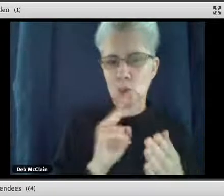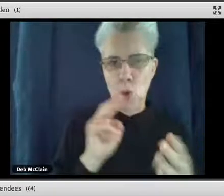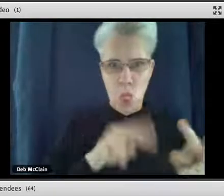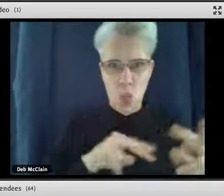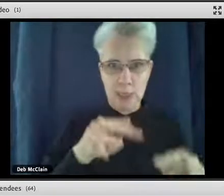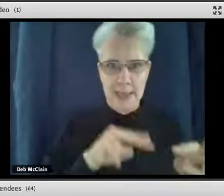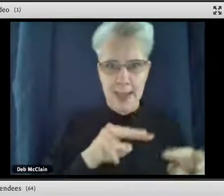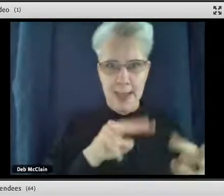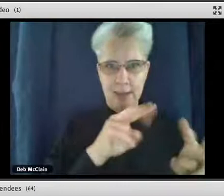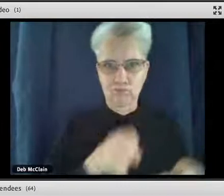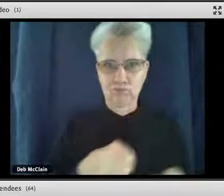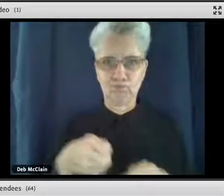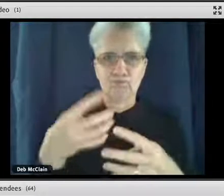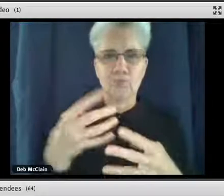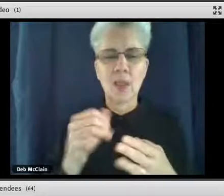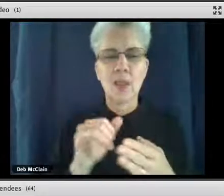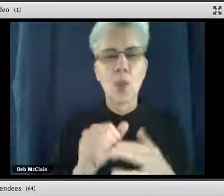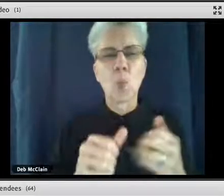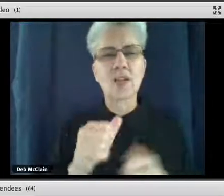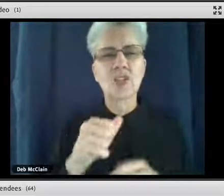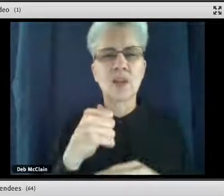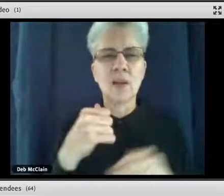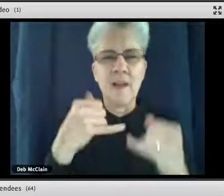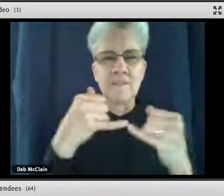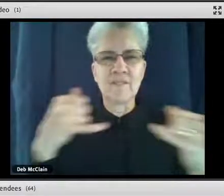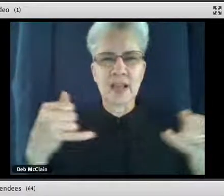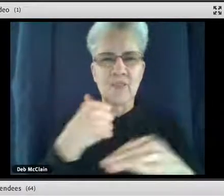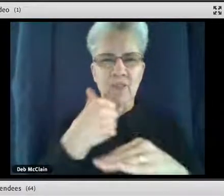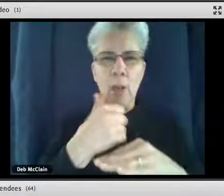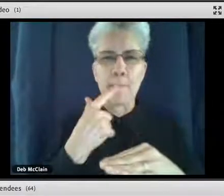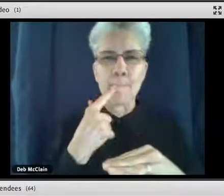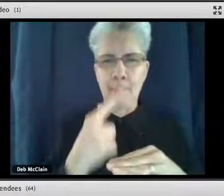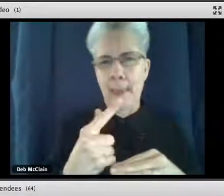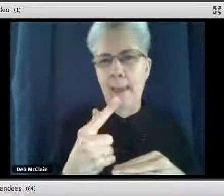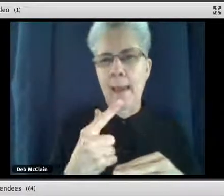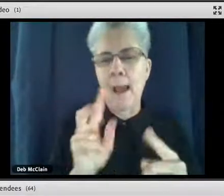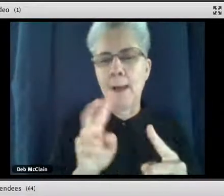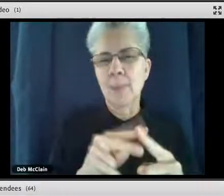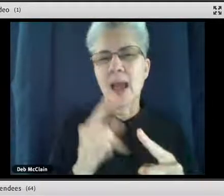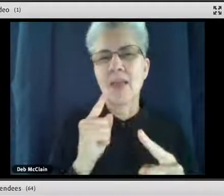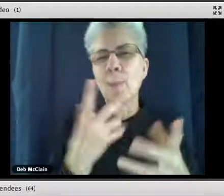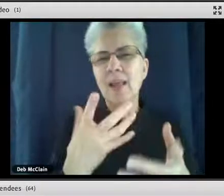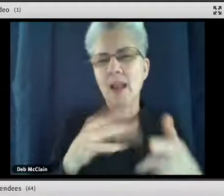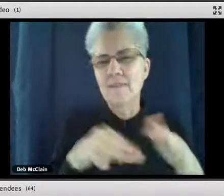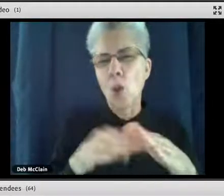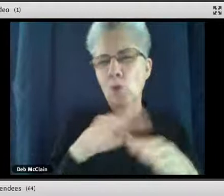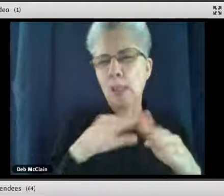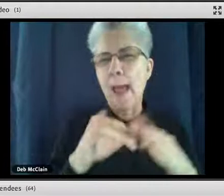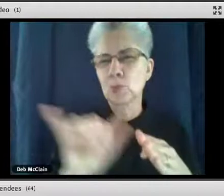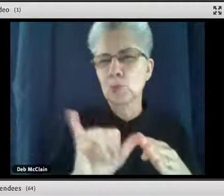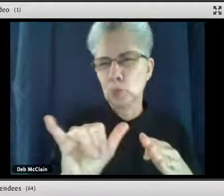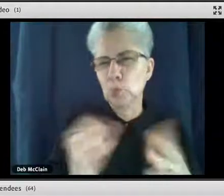that you're looking at, which fixed fields may apply. And there's going to be a lot of overlap as well.